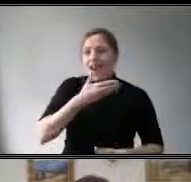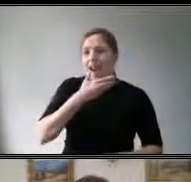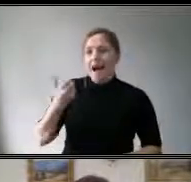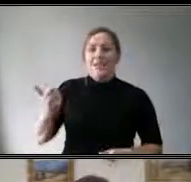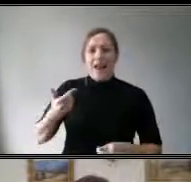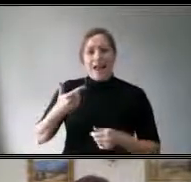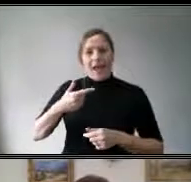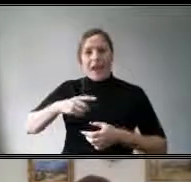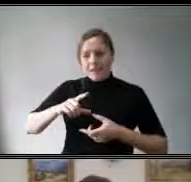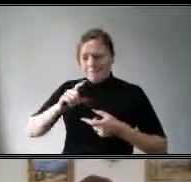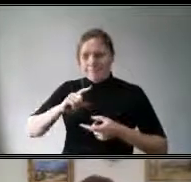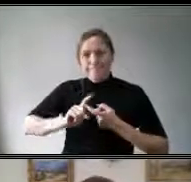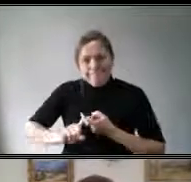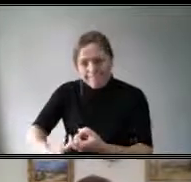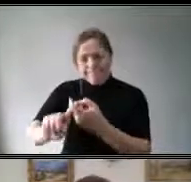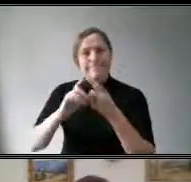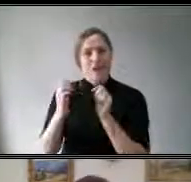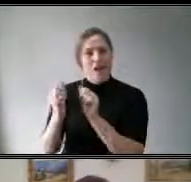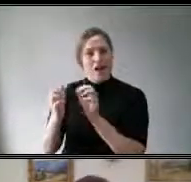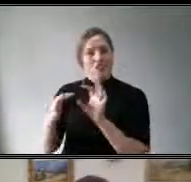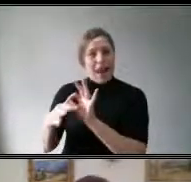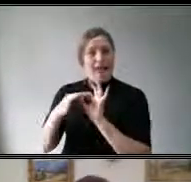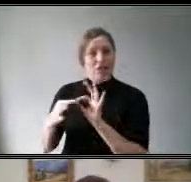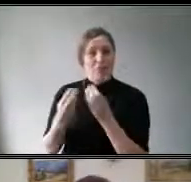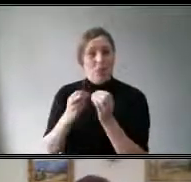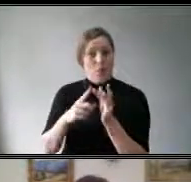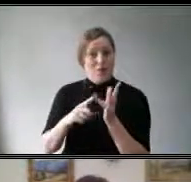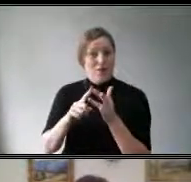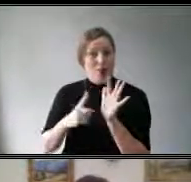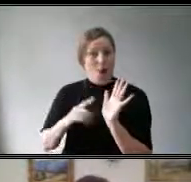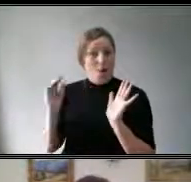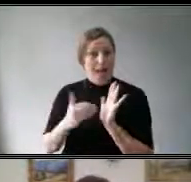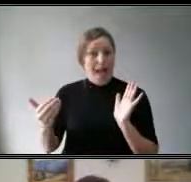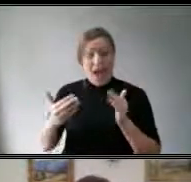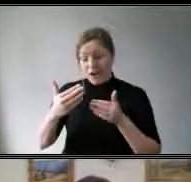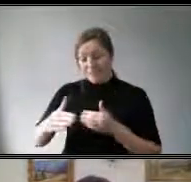with him now which we wouldn't have had if we hadn't been part of this program and got to know